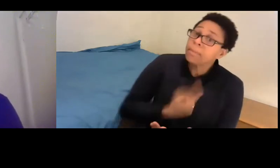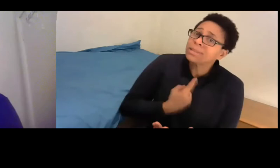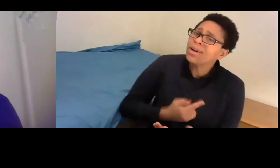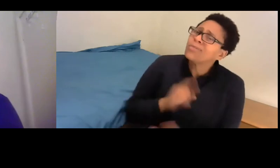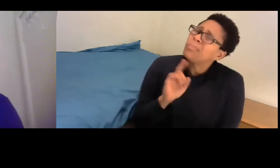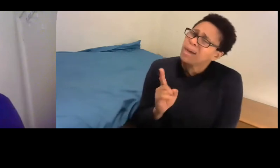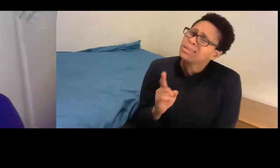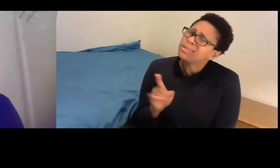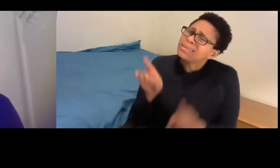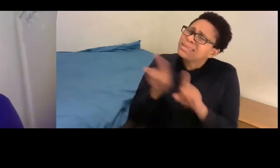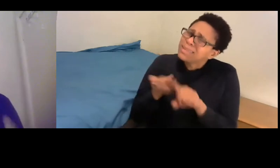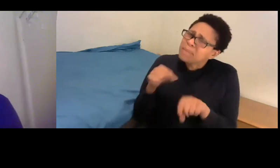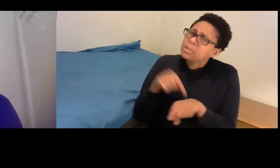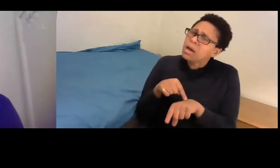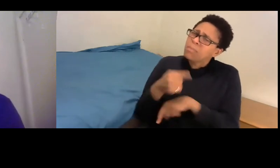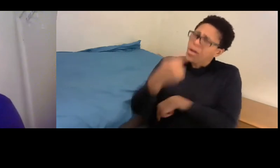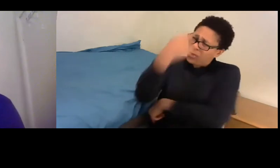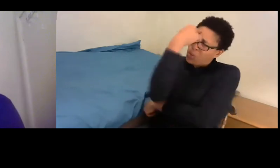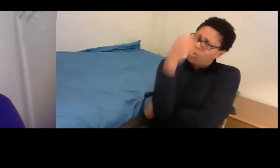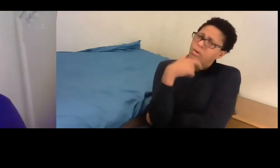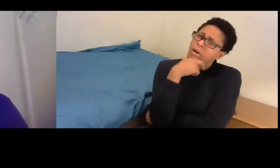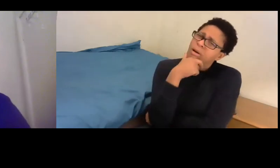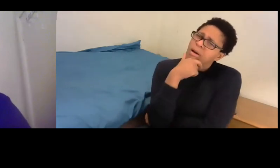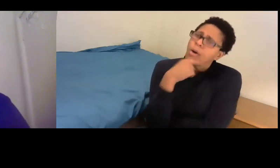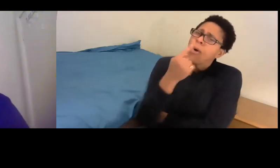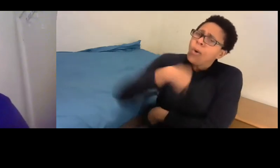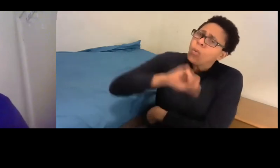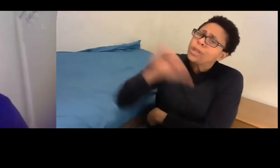of me that also thought, why aren't we talking about how